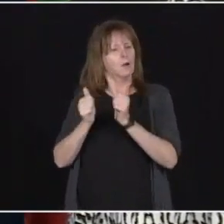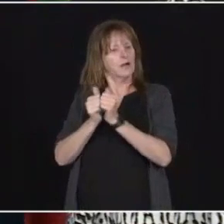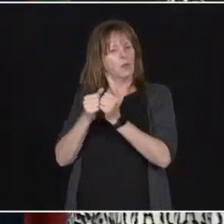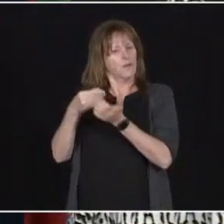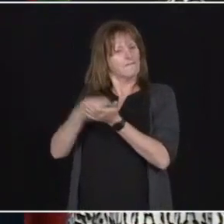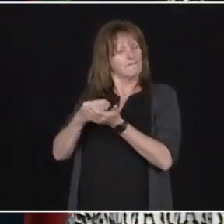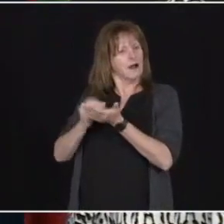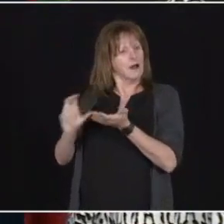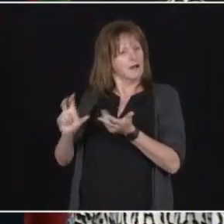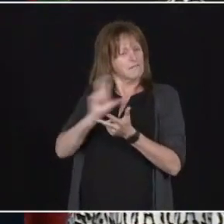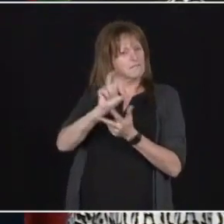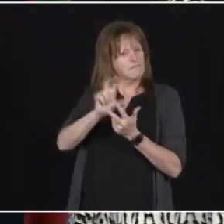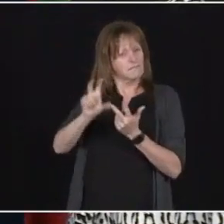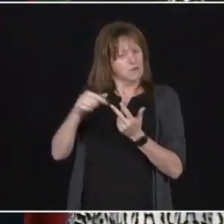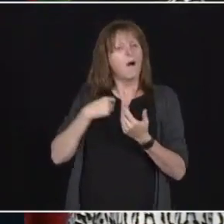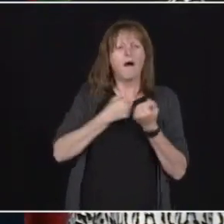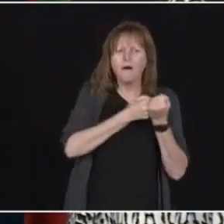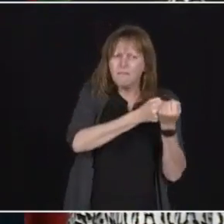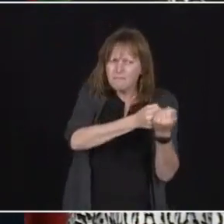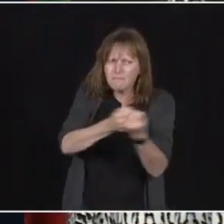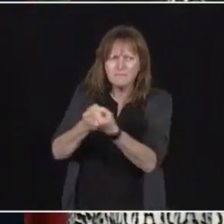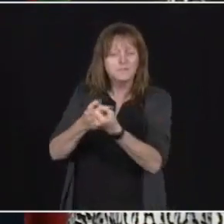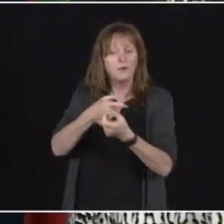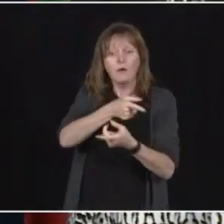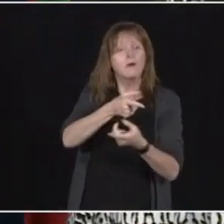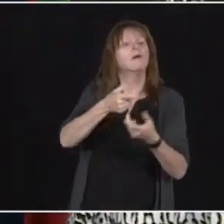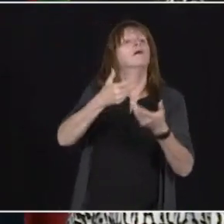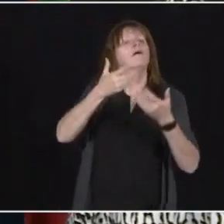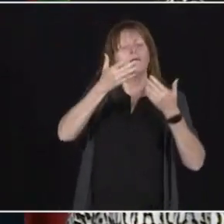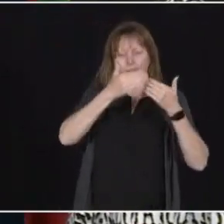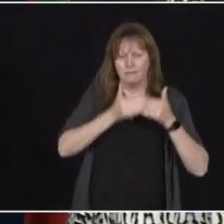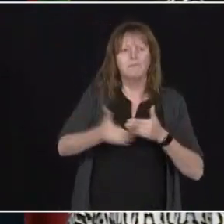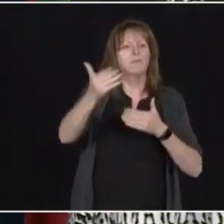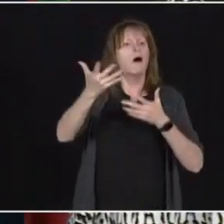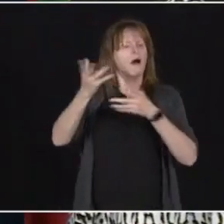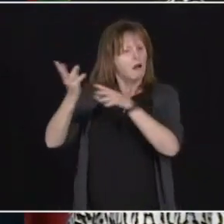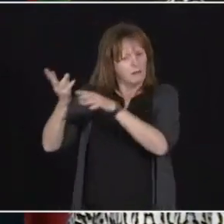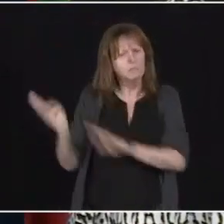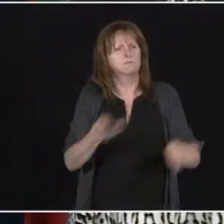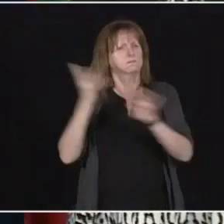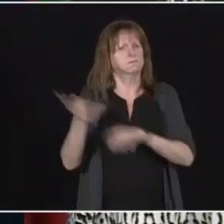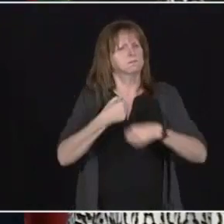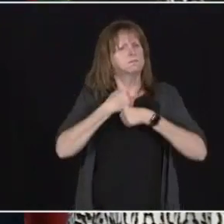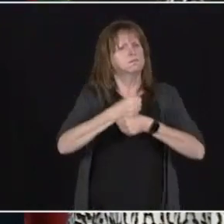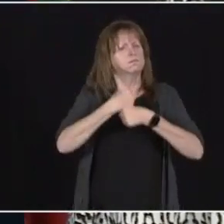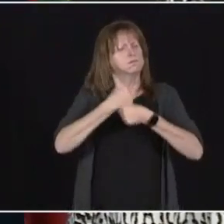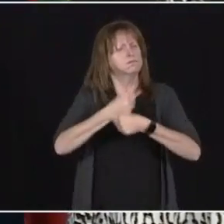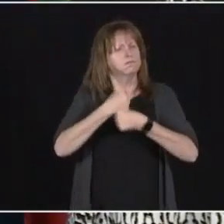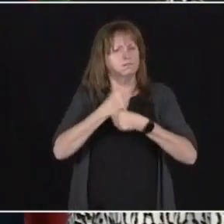With our support, these innovators will increase their output of personal protective equipment to meet the promises needs and help keep our front-line workers